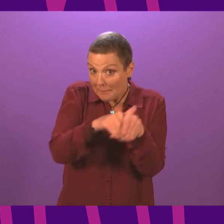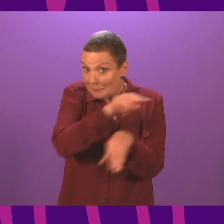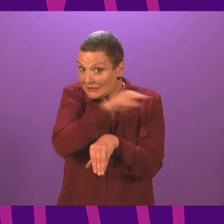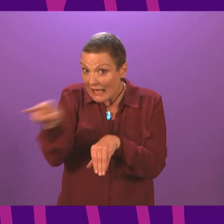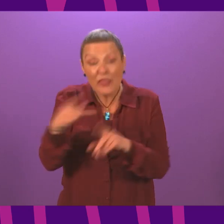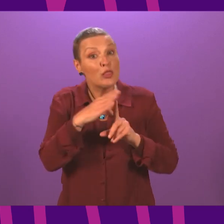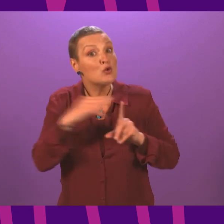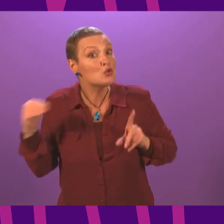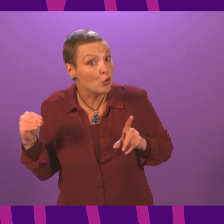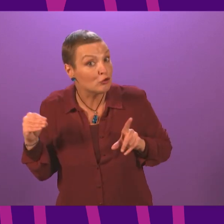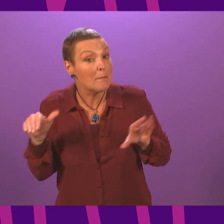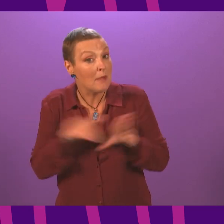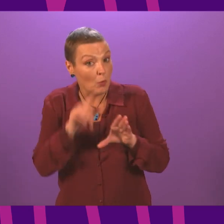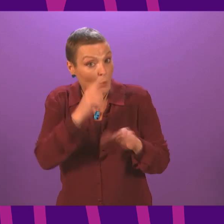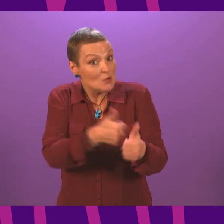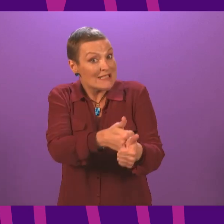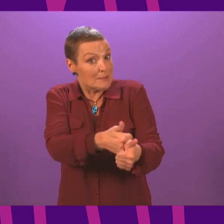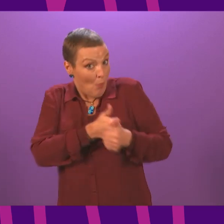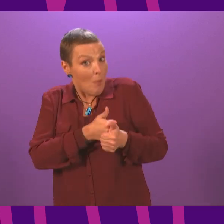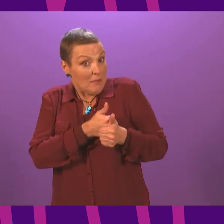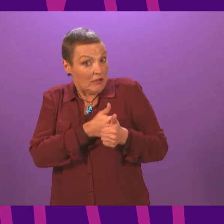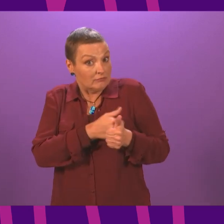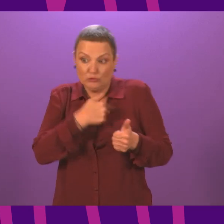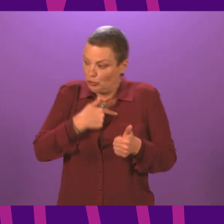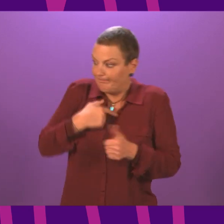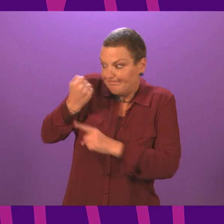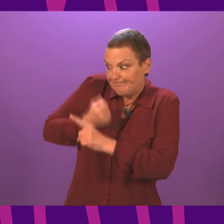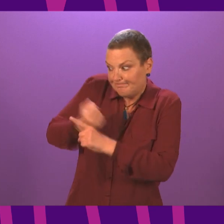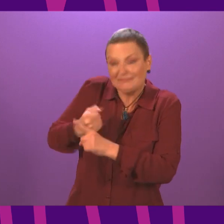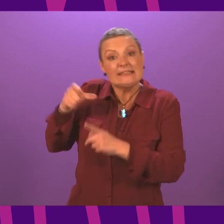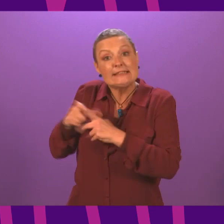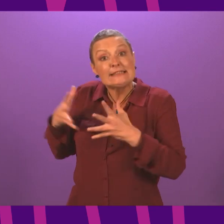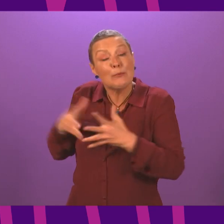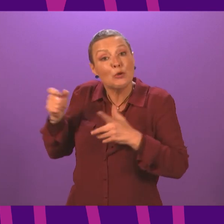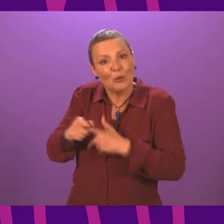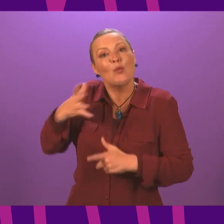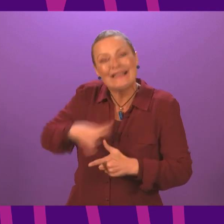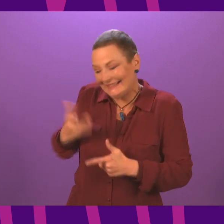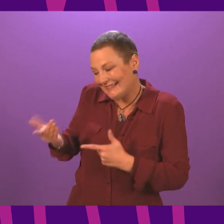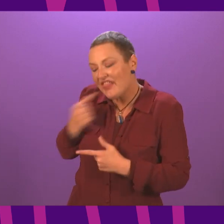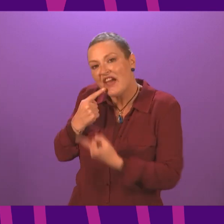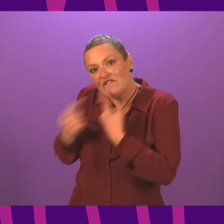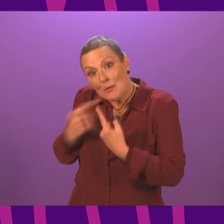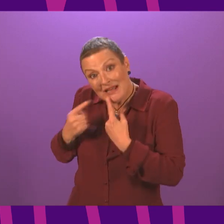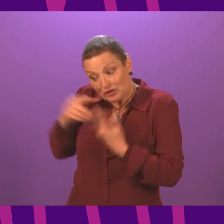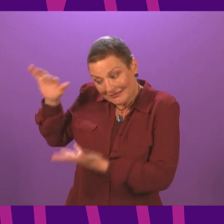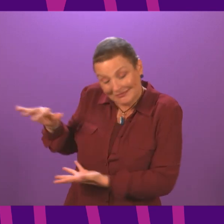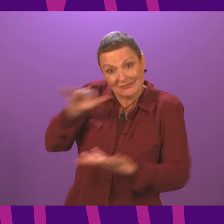support me in encouraging the DWP to give us the data that will allow us to deliver it.